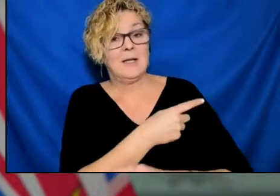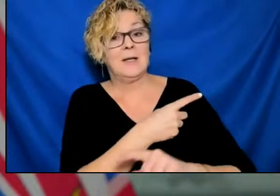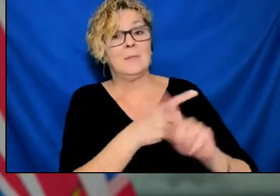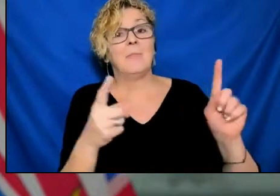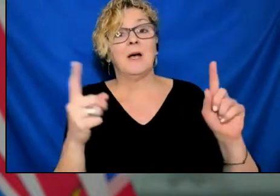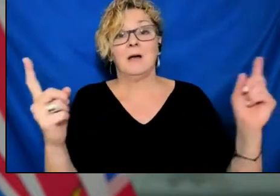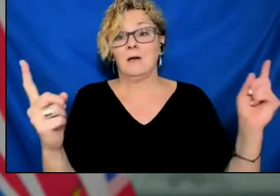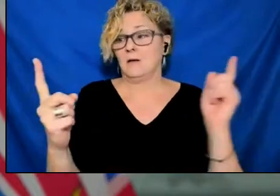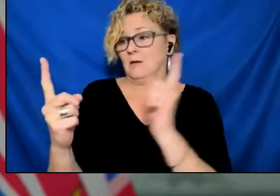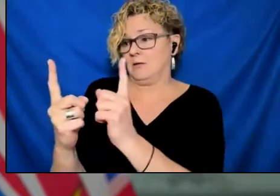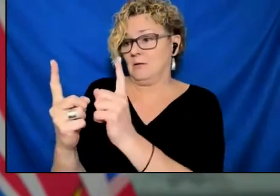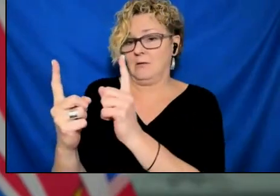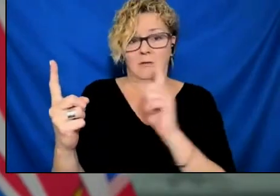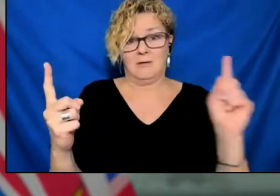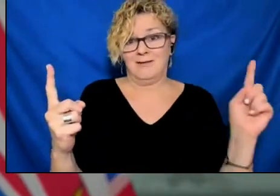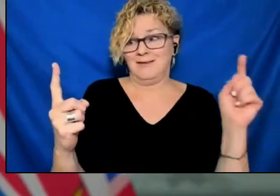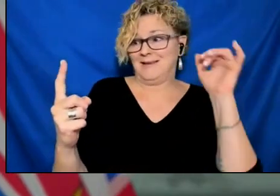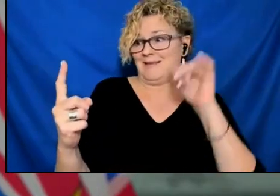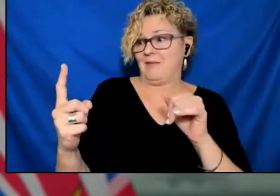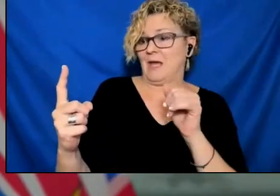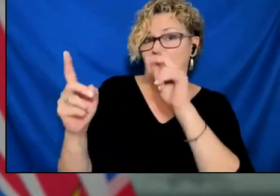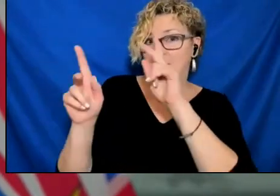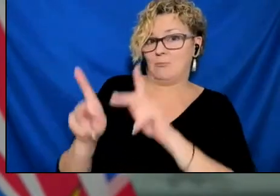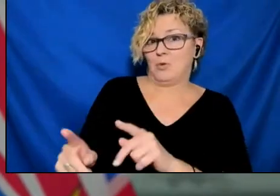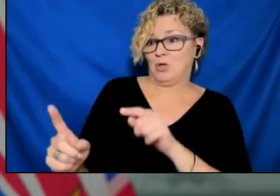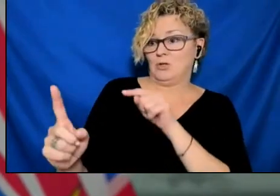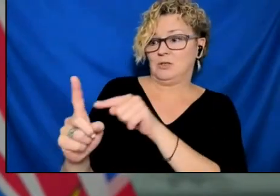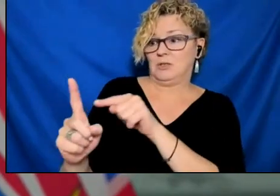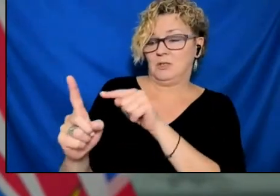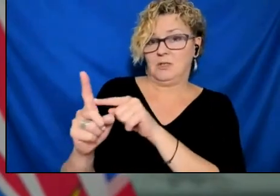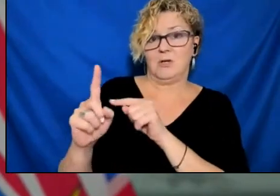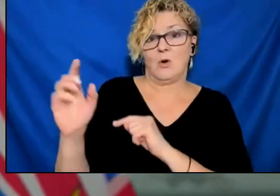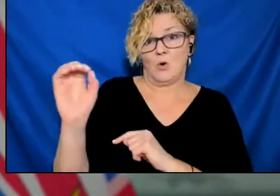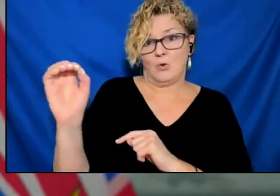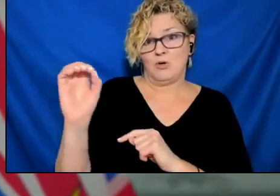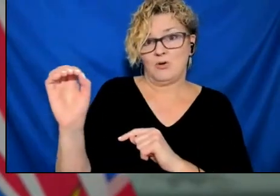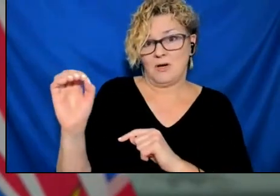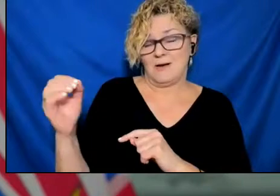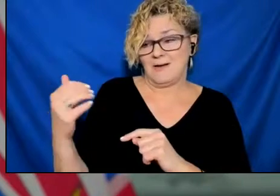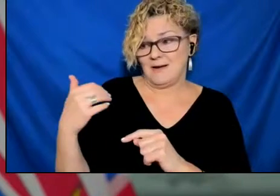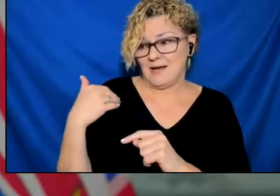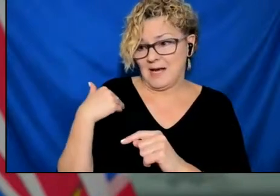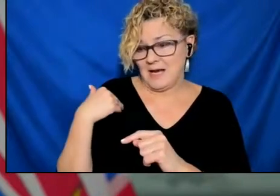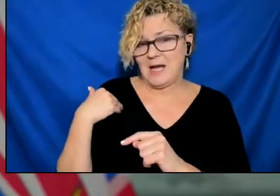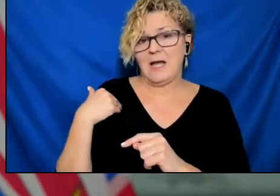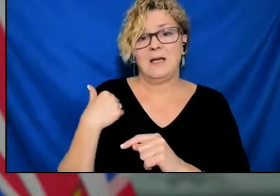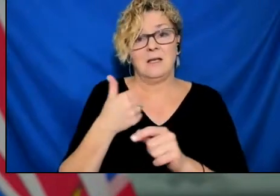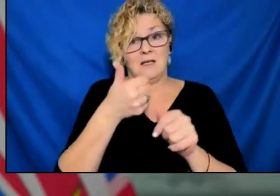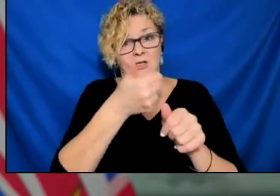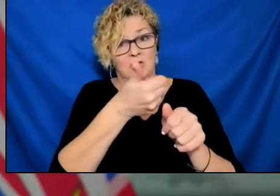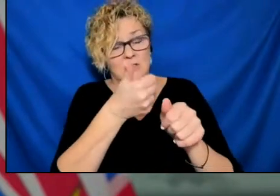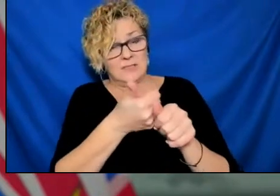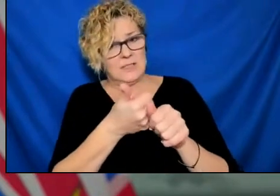somebody with all McCrone do not need to quarantine isolate for